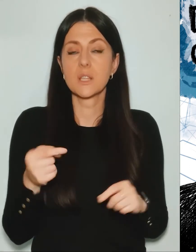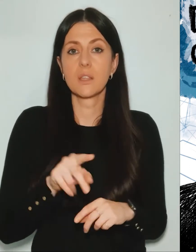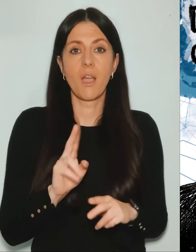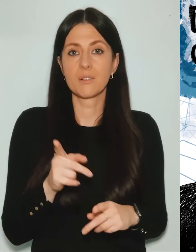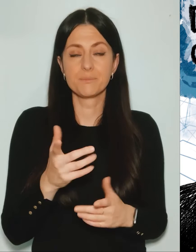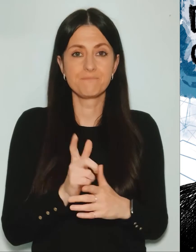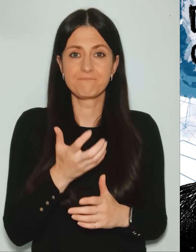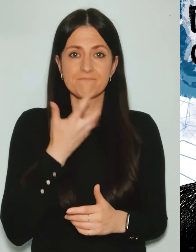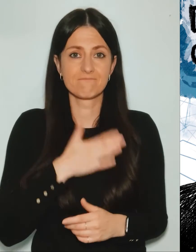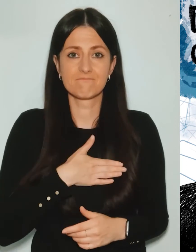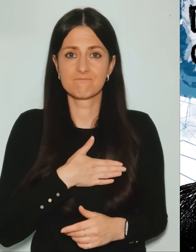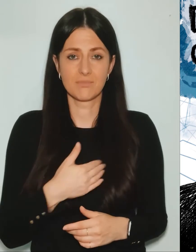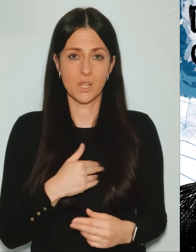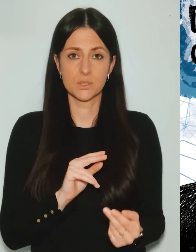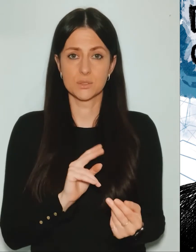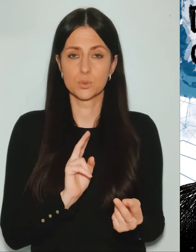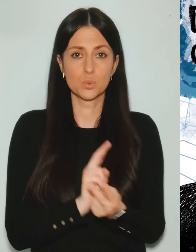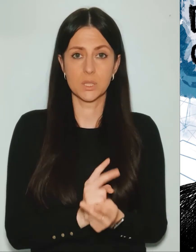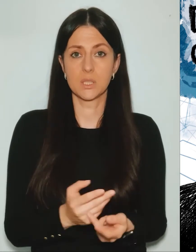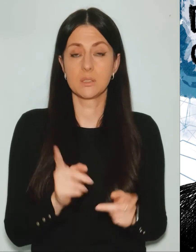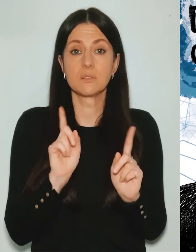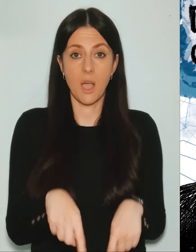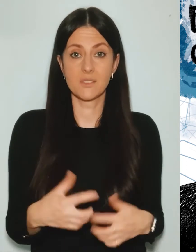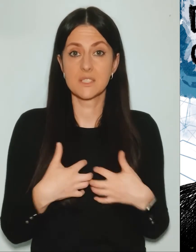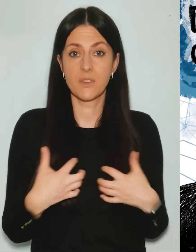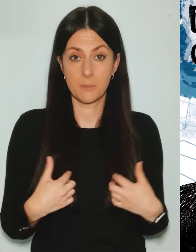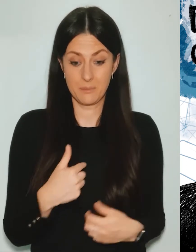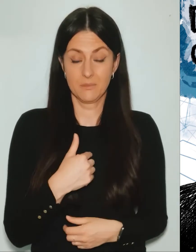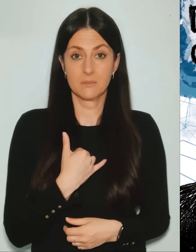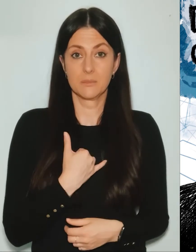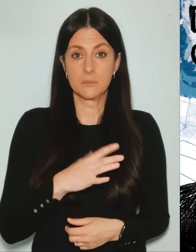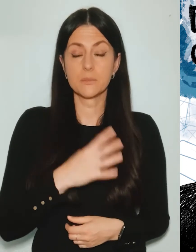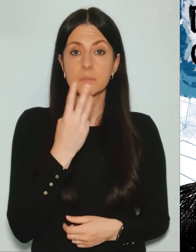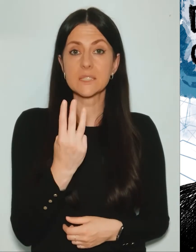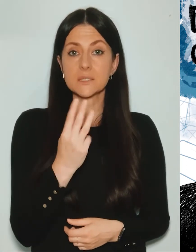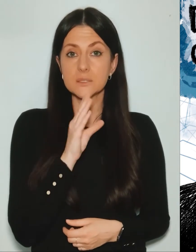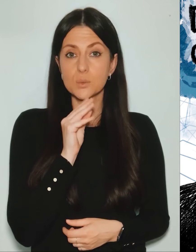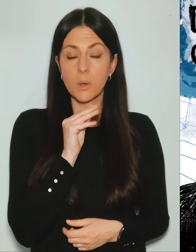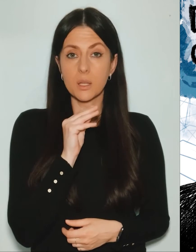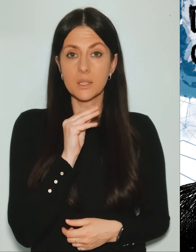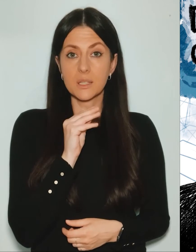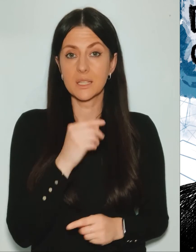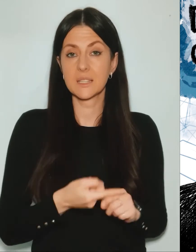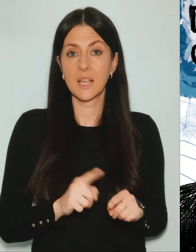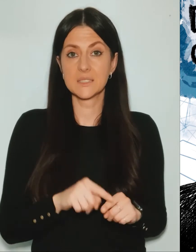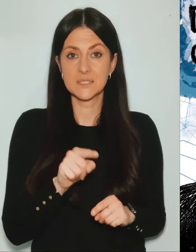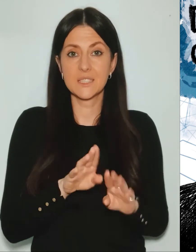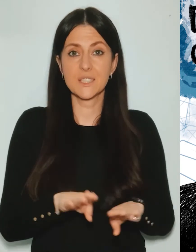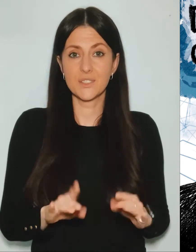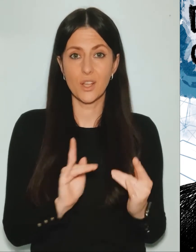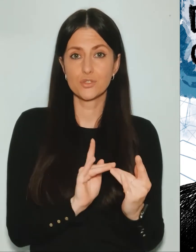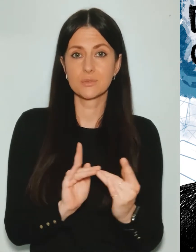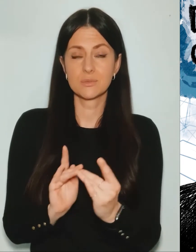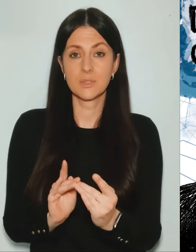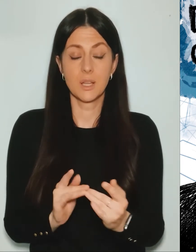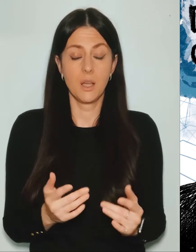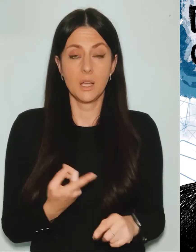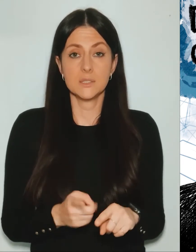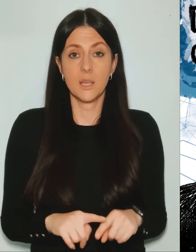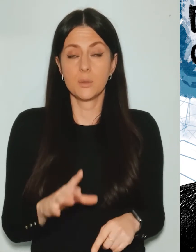Even with animals allowed... even we were with three dogs on children's beds... it was something incredible!